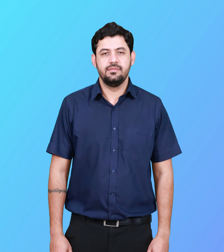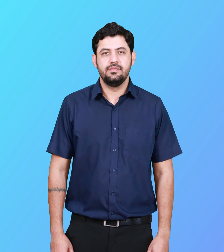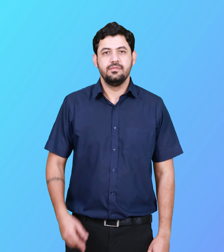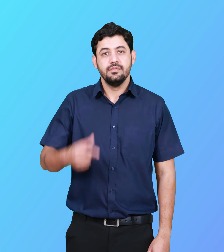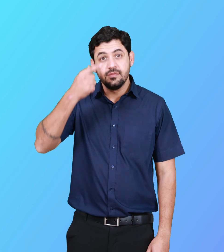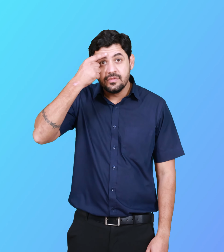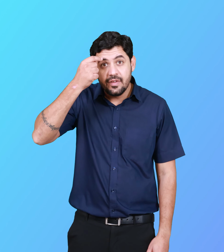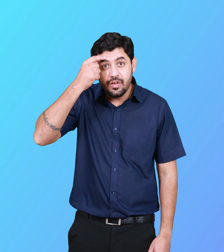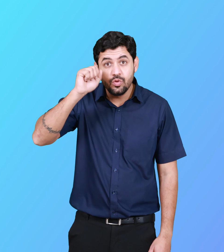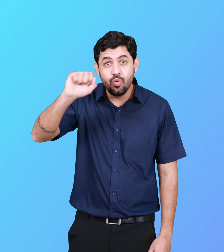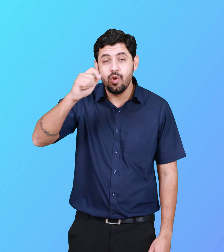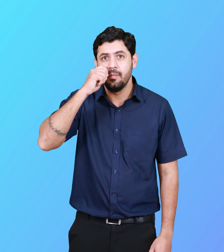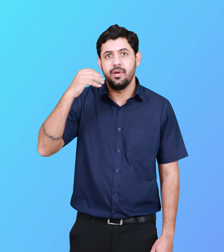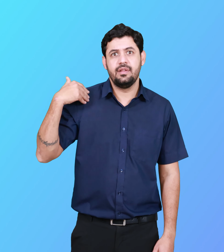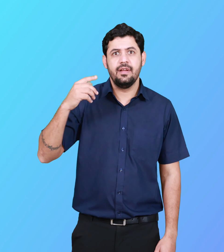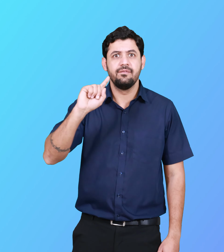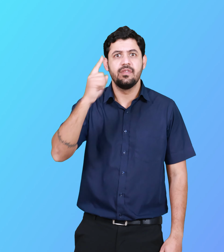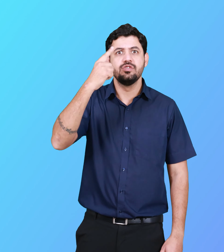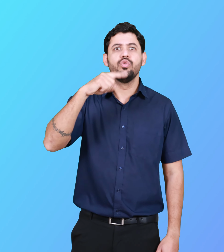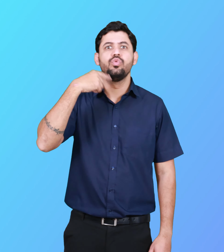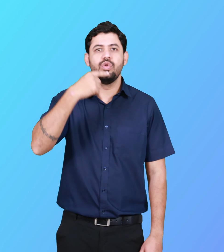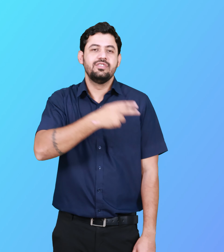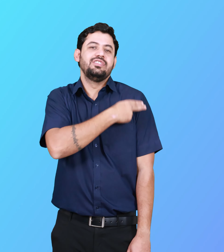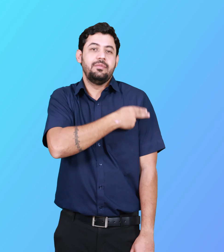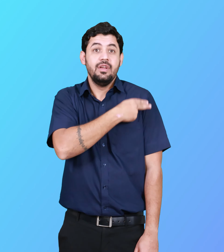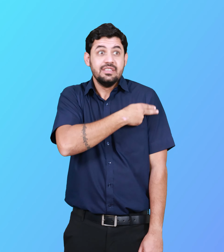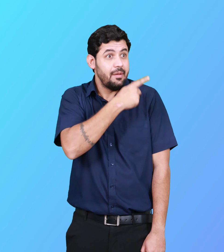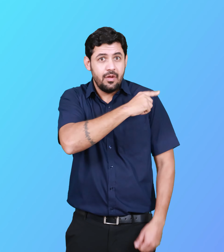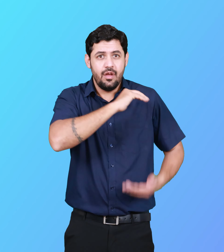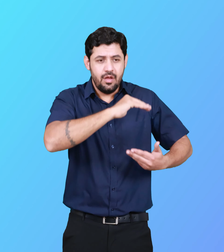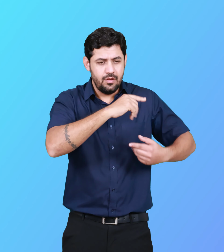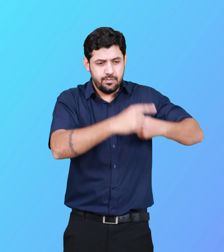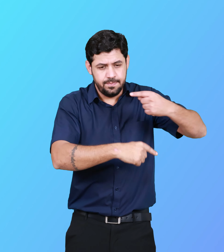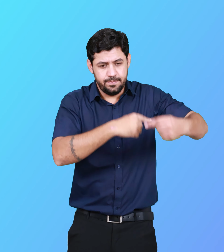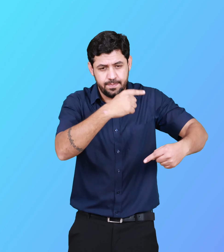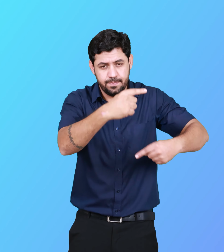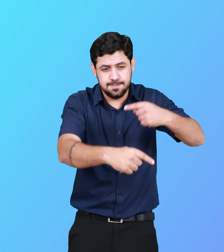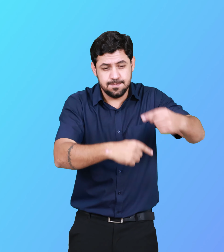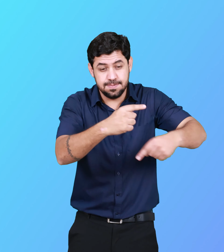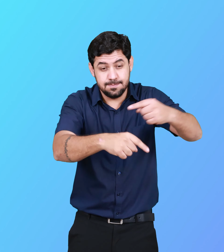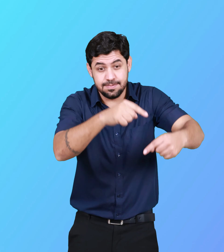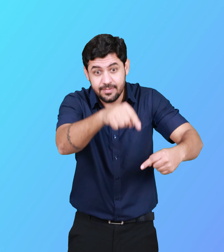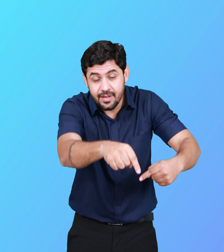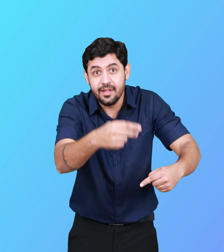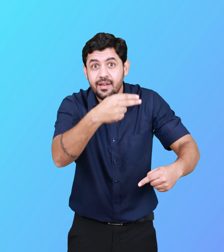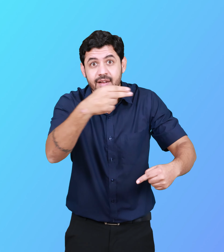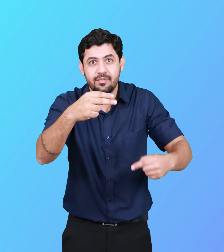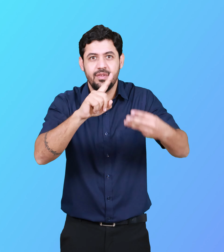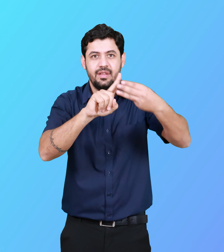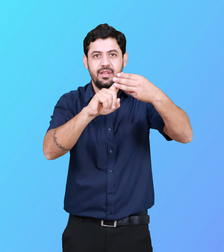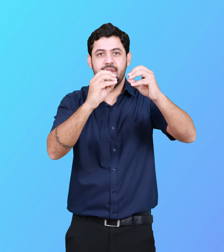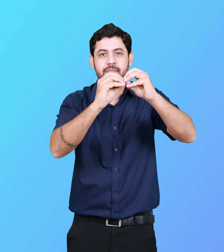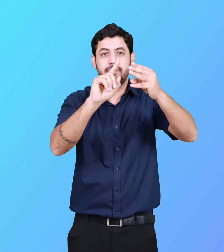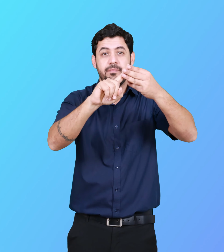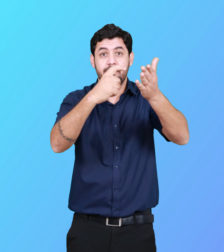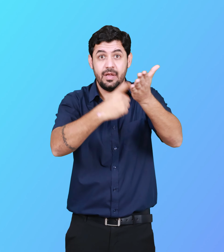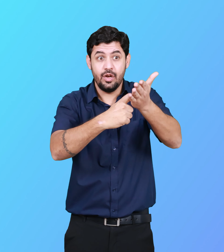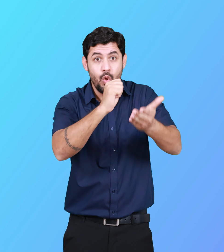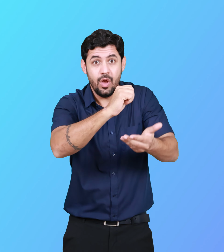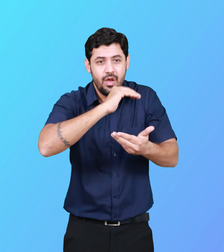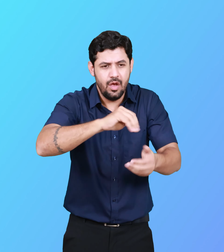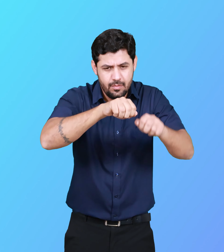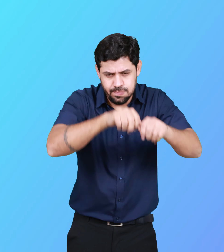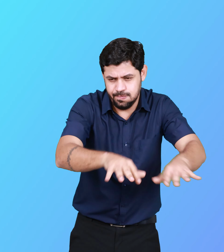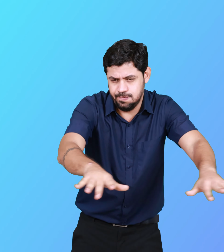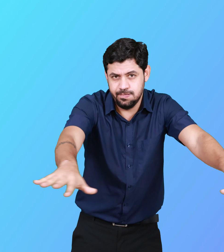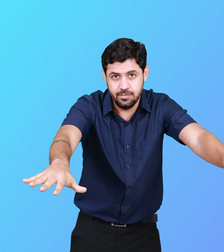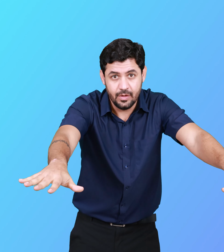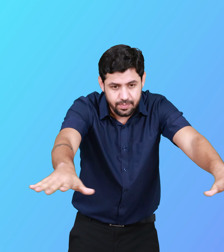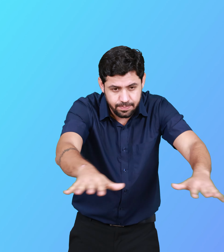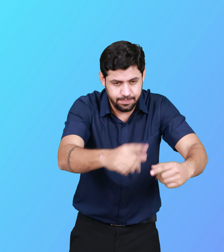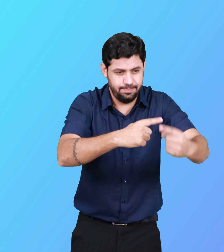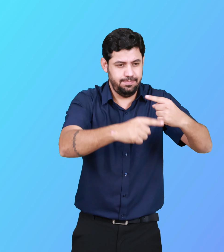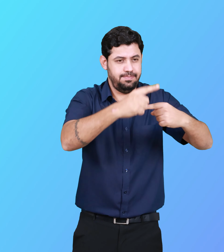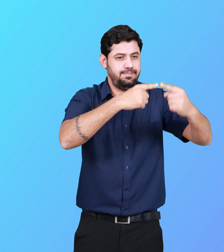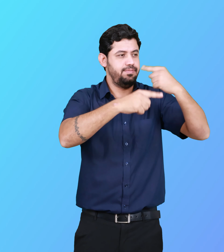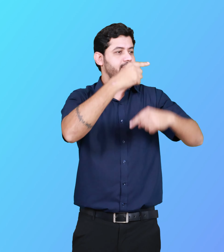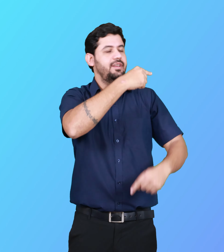Shem was Japheth’s older brother. Shem was the ancestor of all the descendants of Eber.